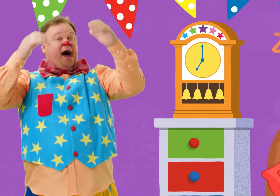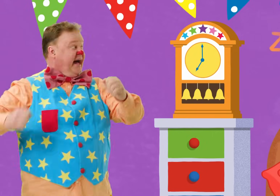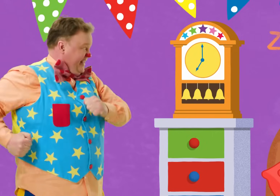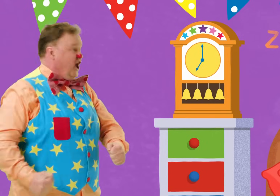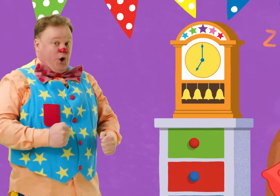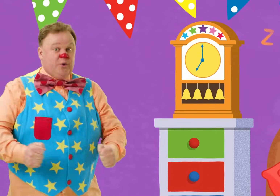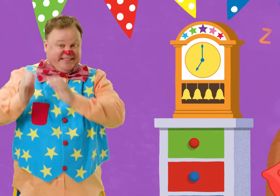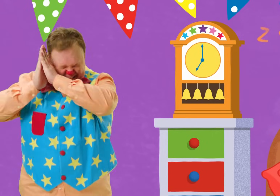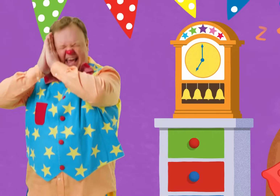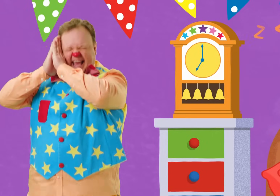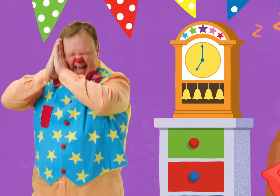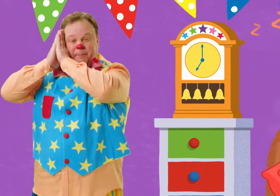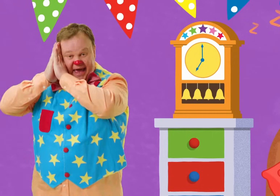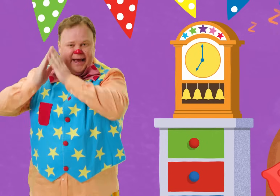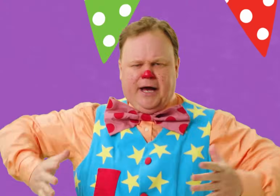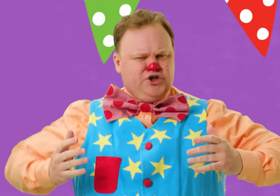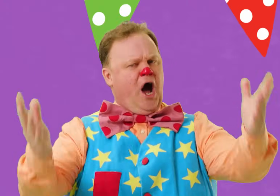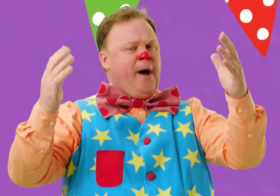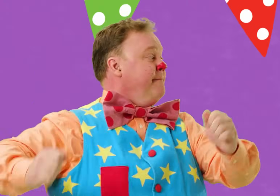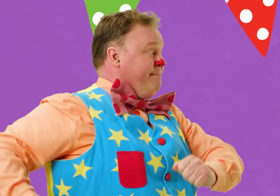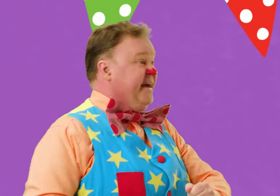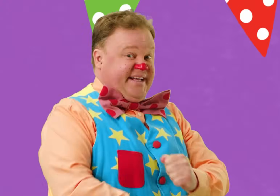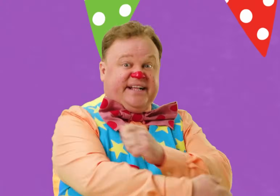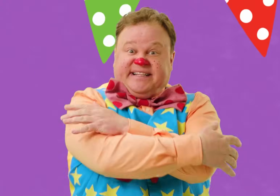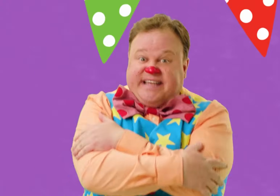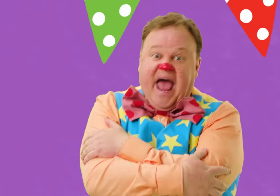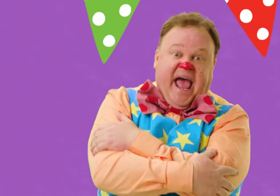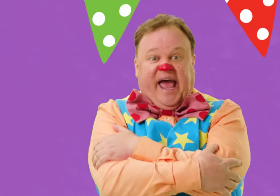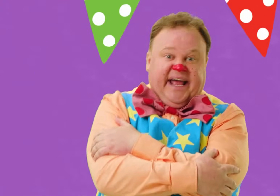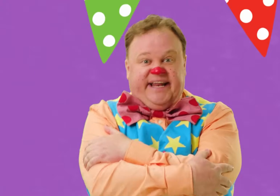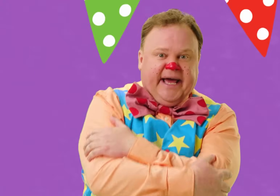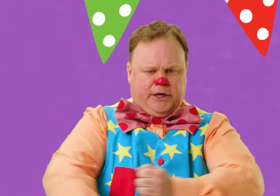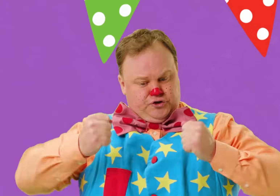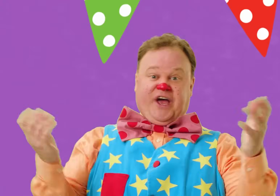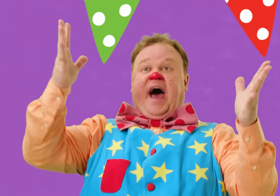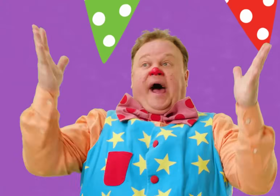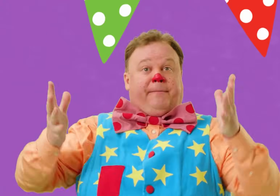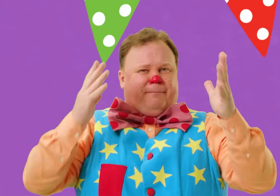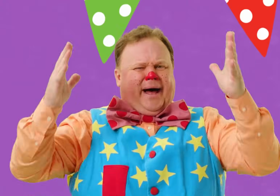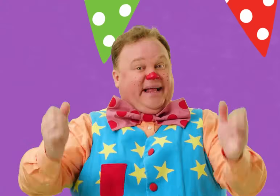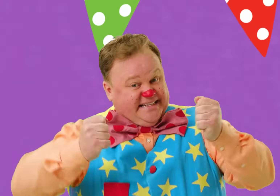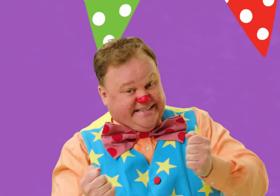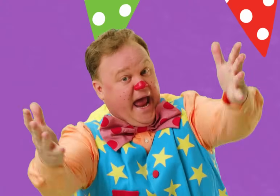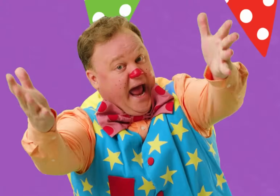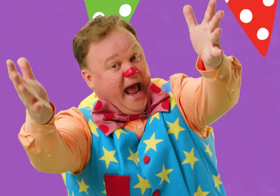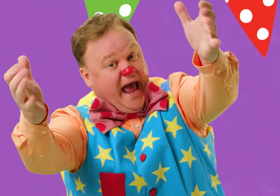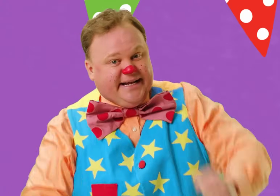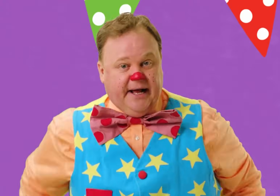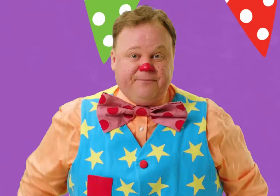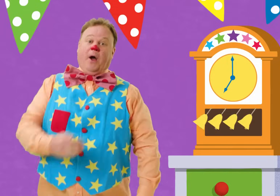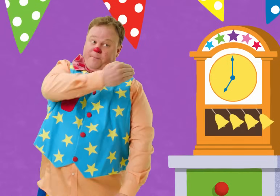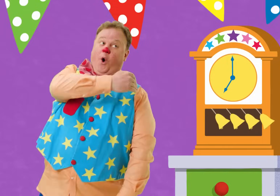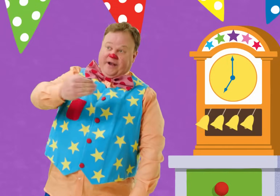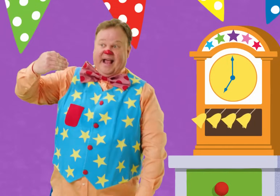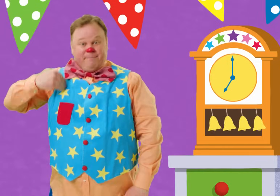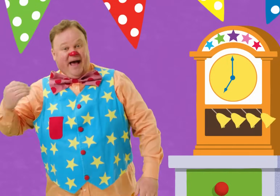are you sleeping tumble ted tumble ted morning